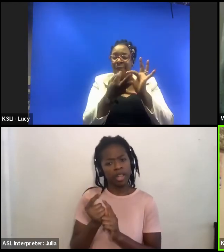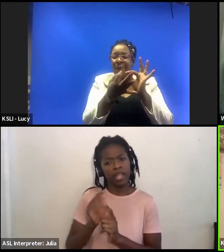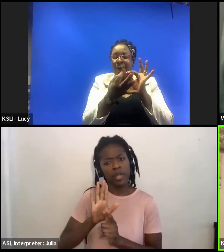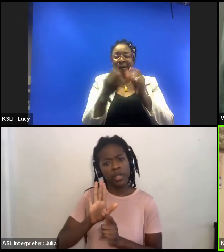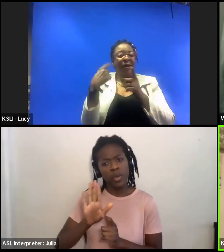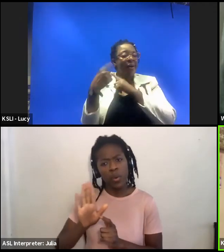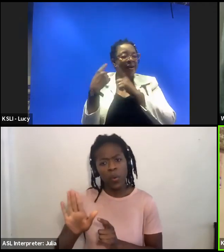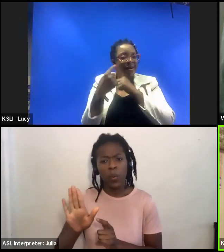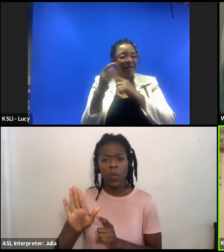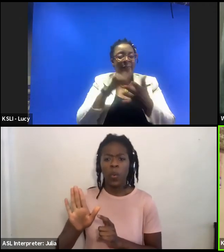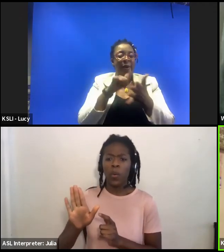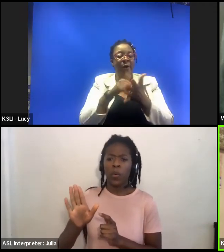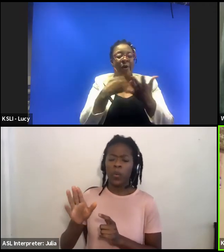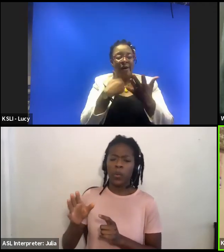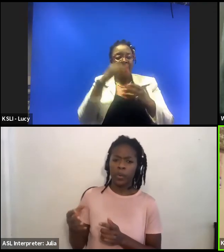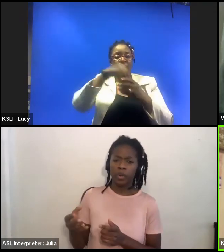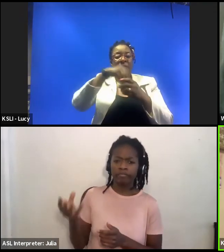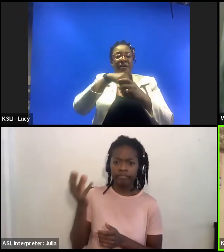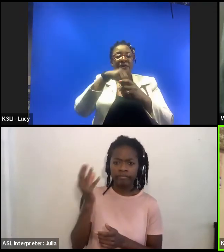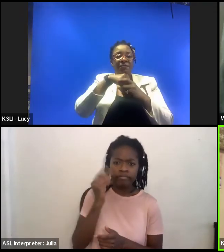within a space that is professional.